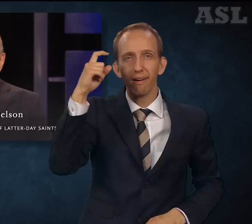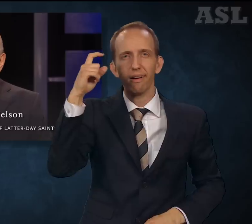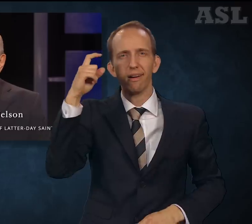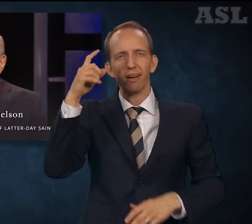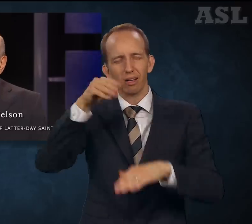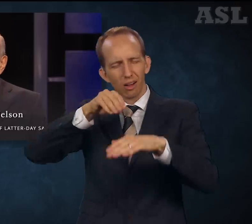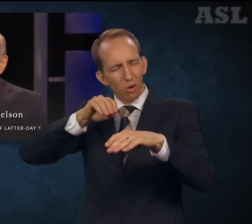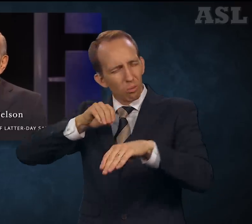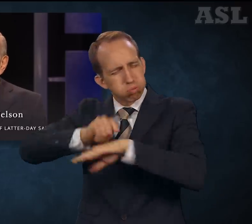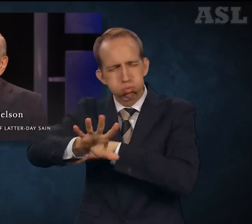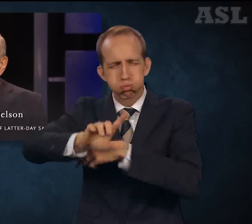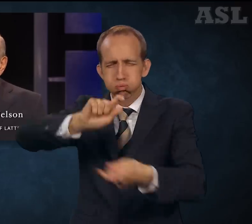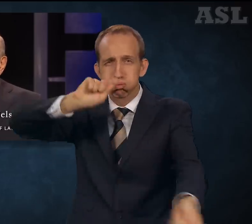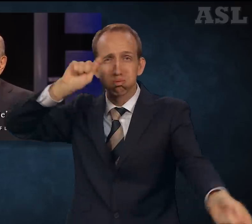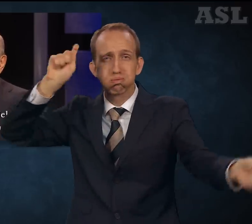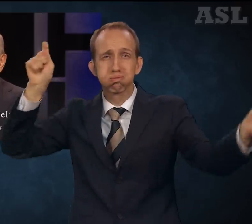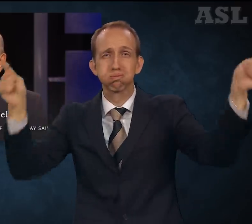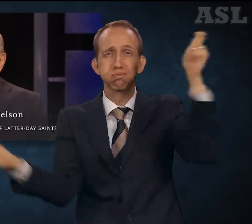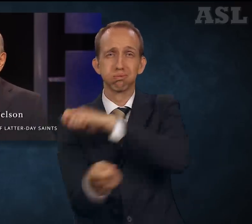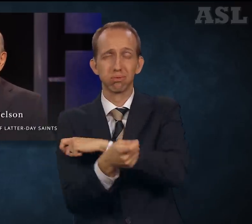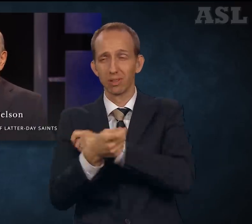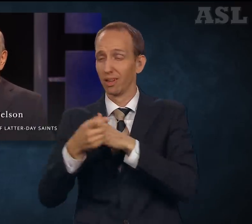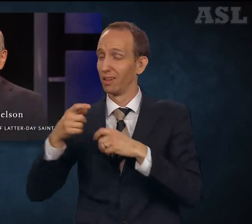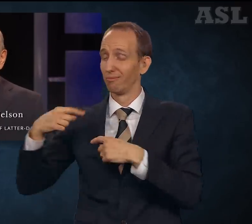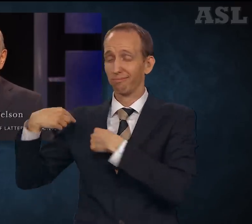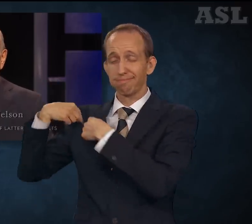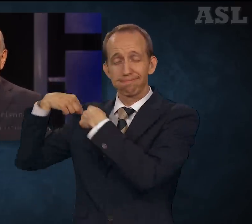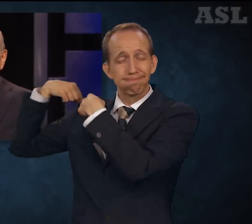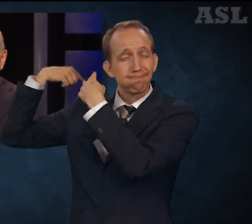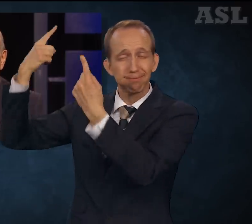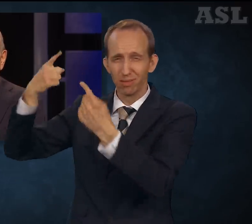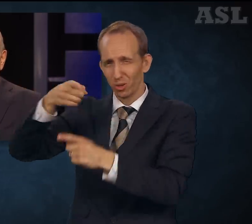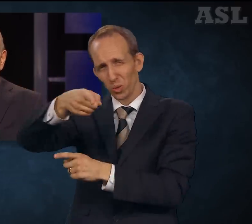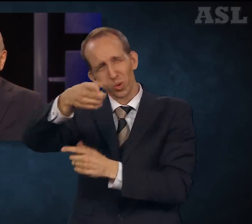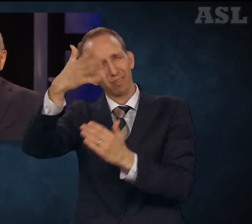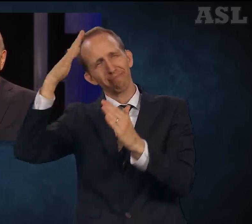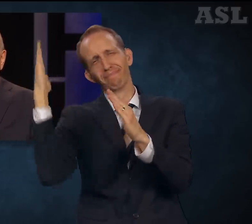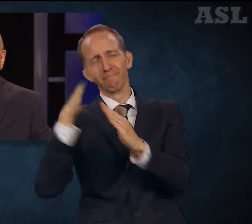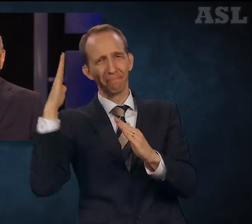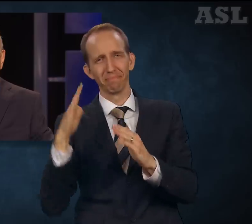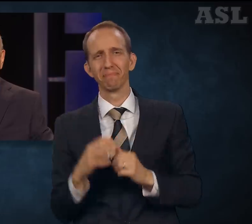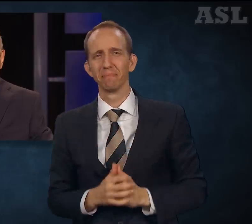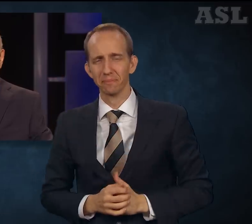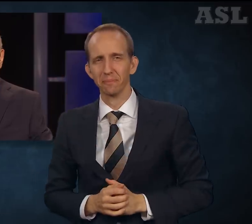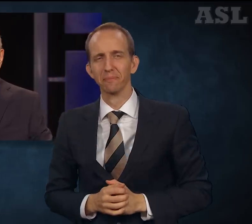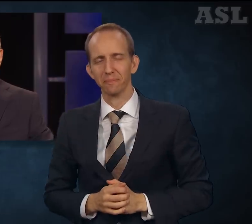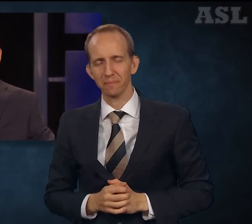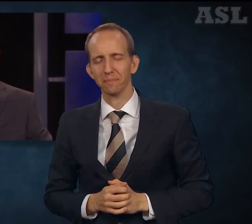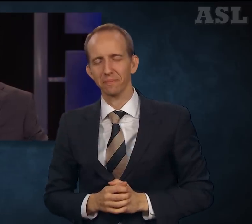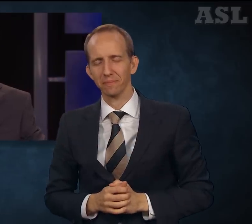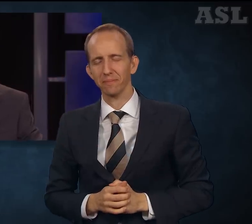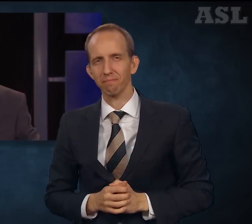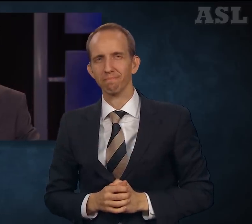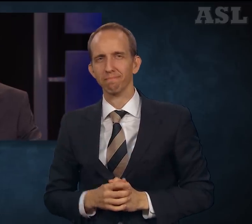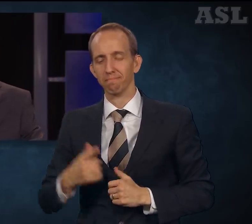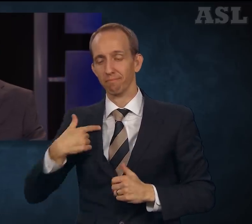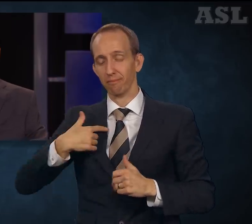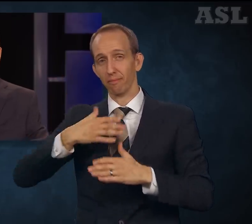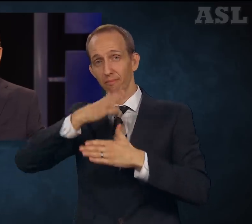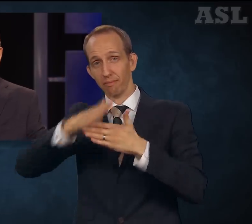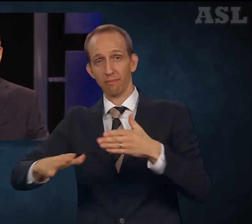SMARTER AND WISER AND HAVE